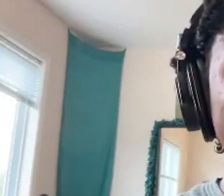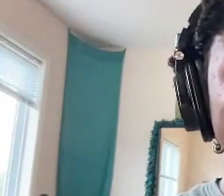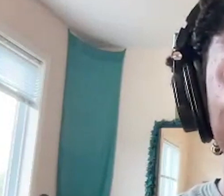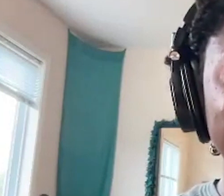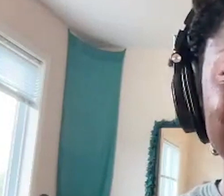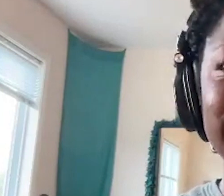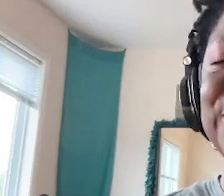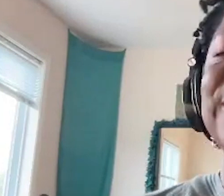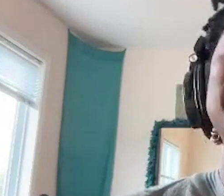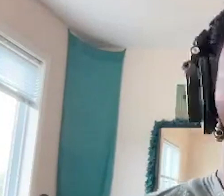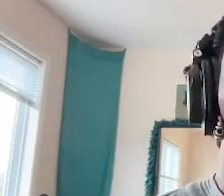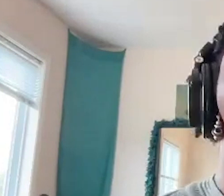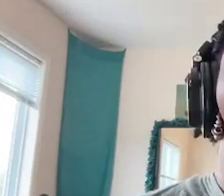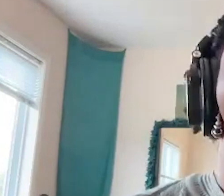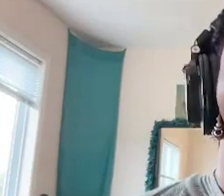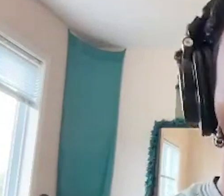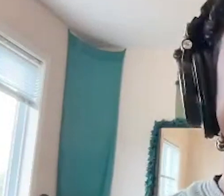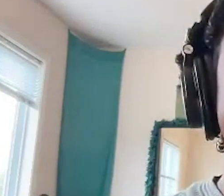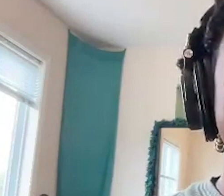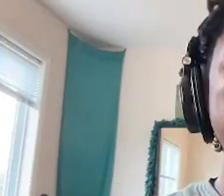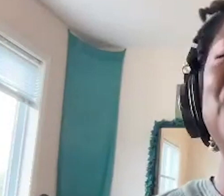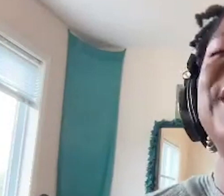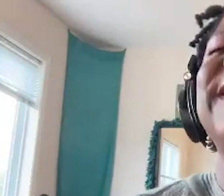But yeah, my final share would be like music is for (at least